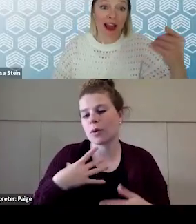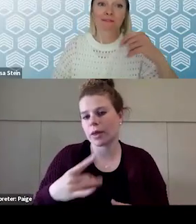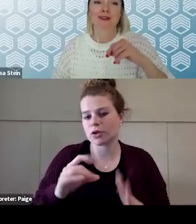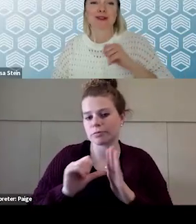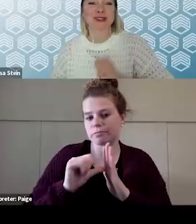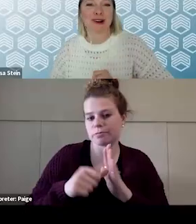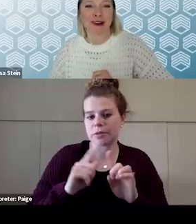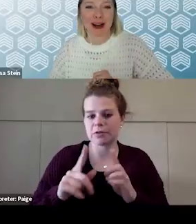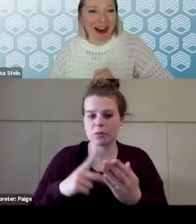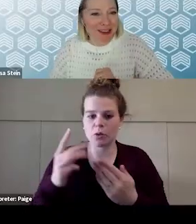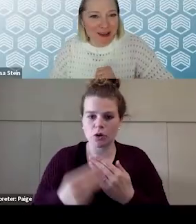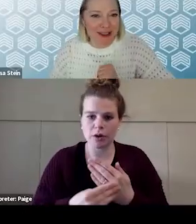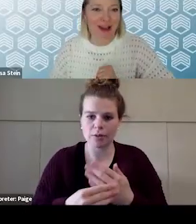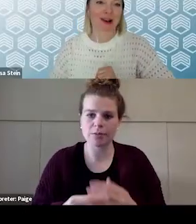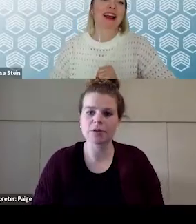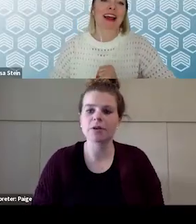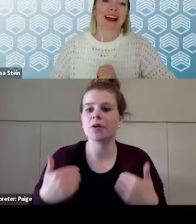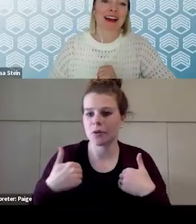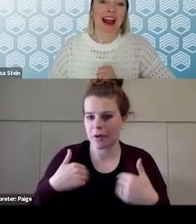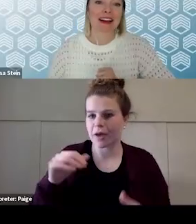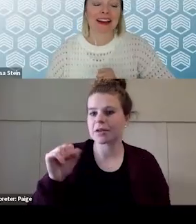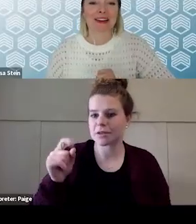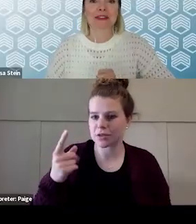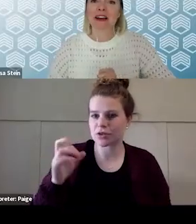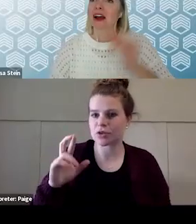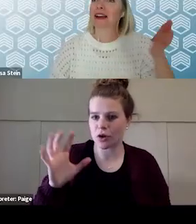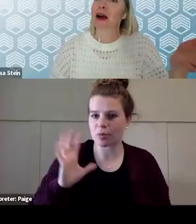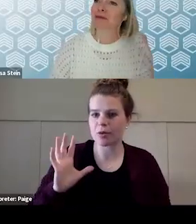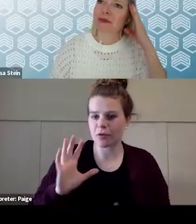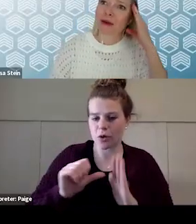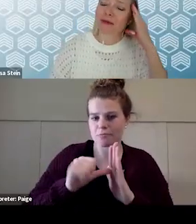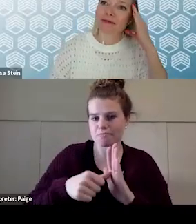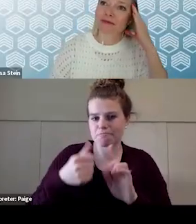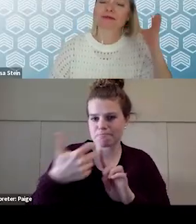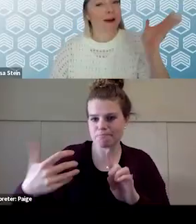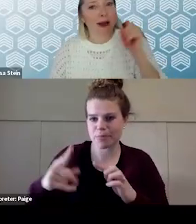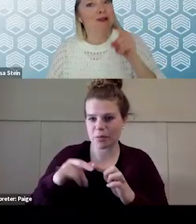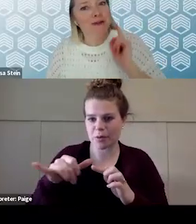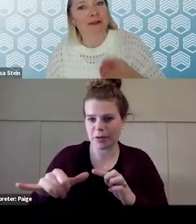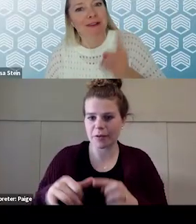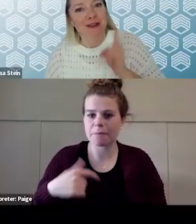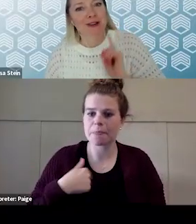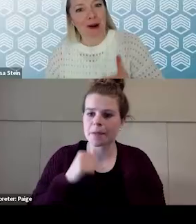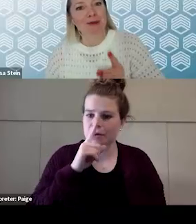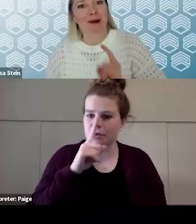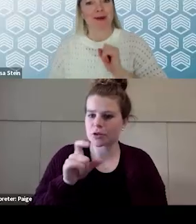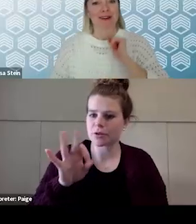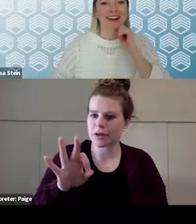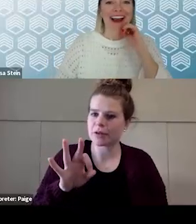We have featured STAR in a past newsletter. And I'm not sure if we've featured the HEART program or not,